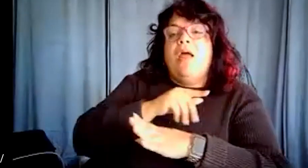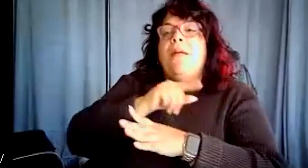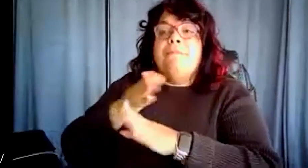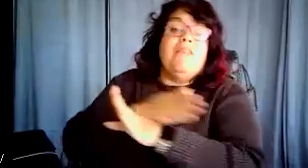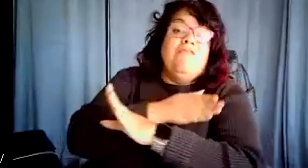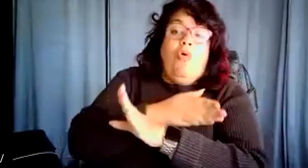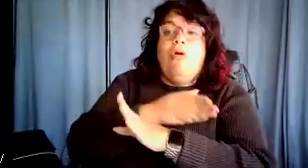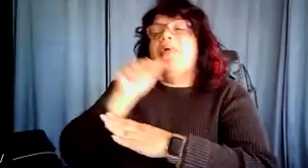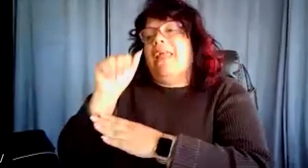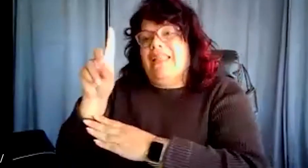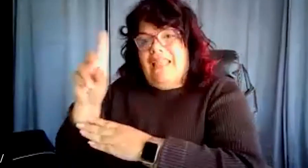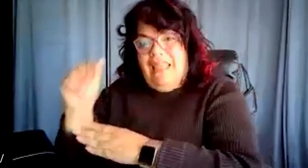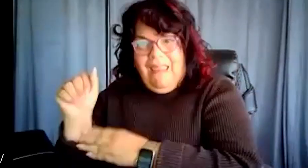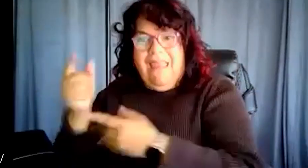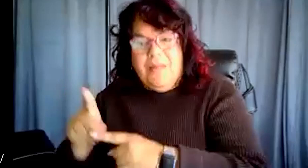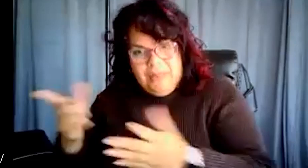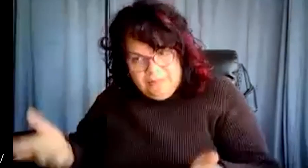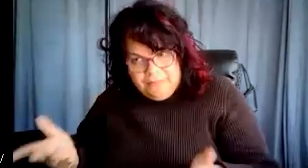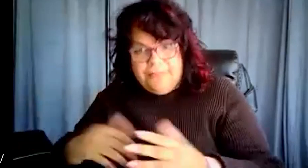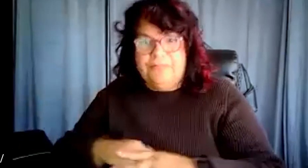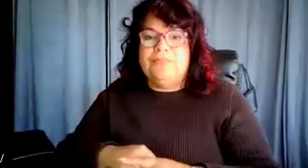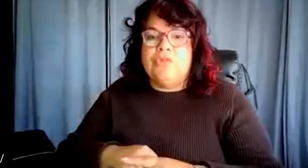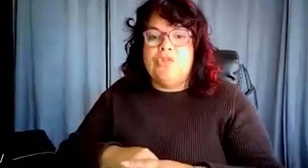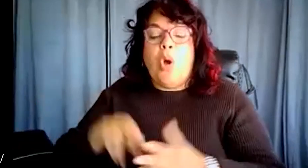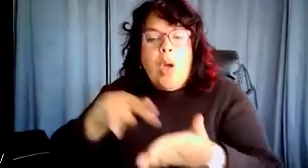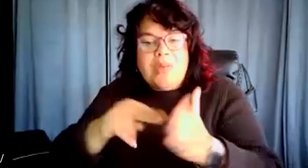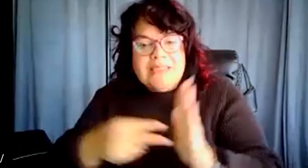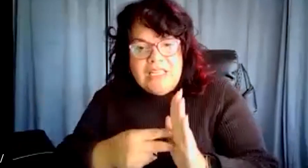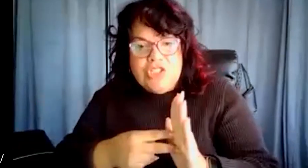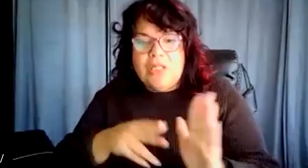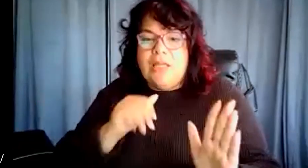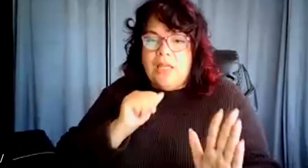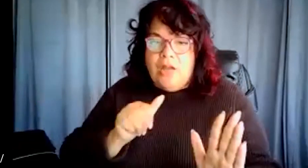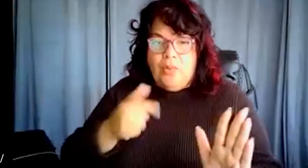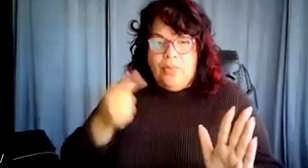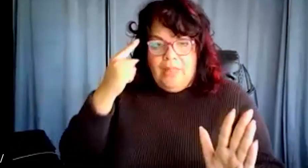I'm intentionally not in-depth here because I don't think anybody needs a super in-depth